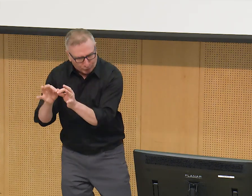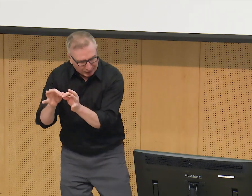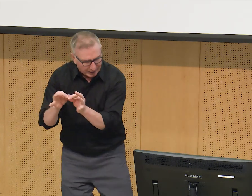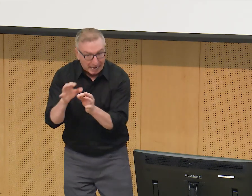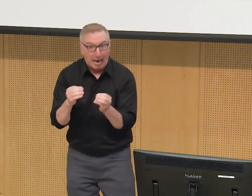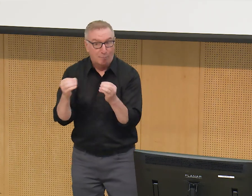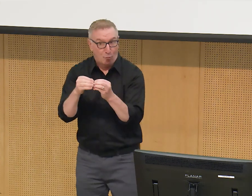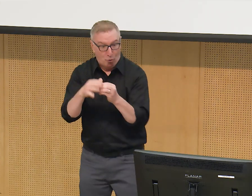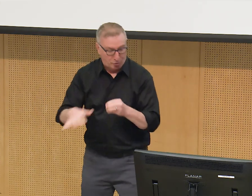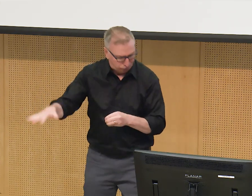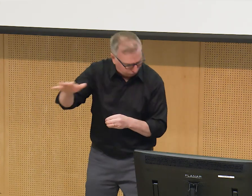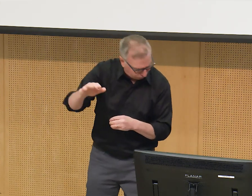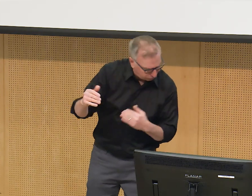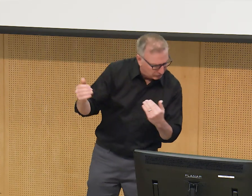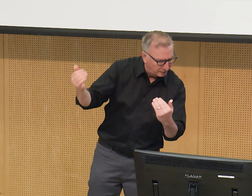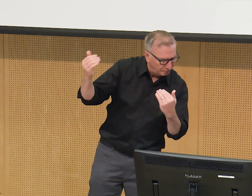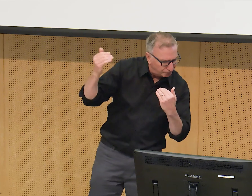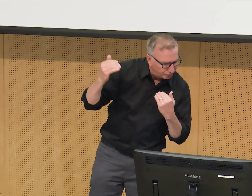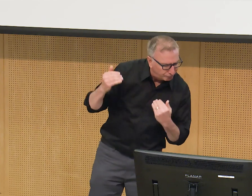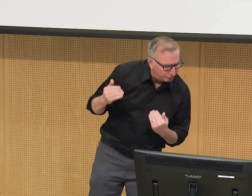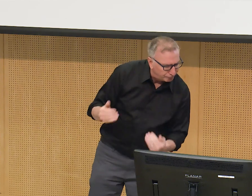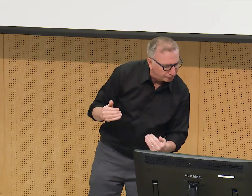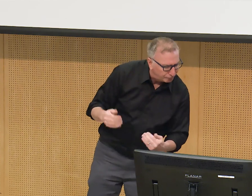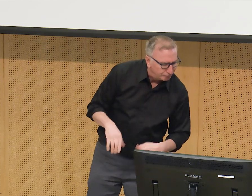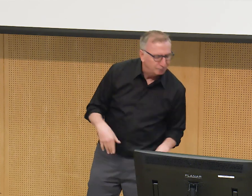Interpreting in the Bay Area and beyond.